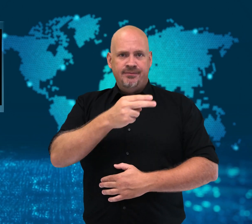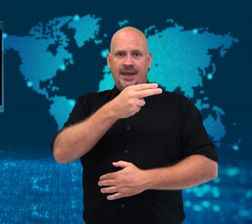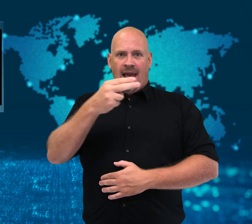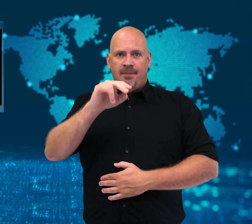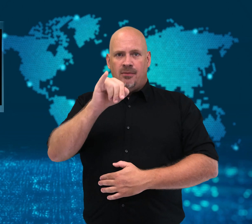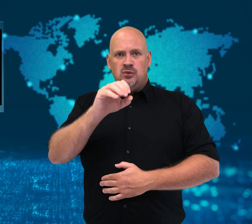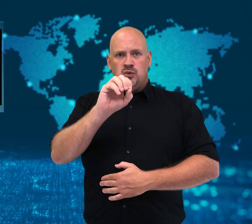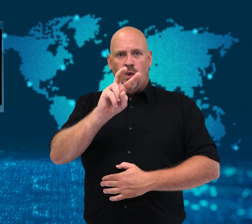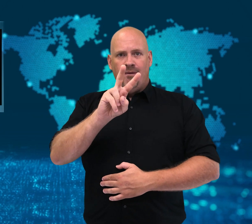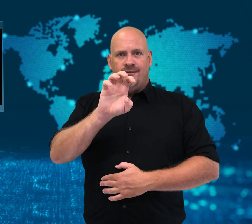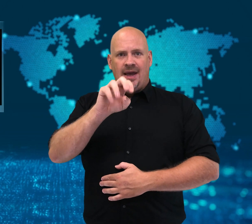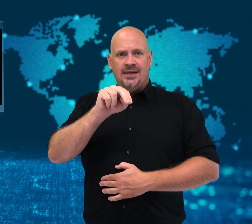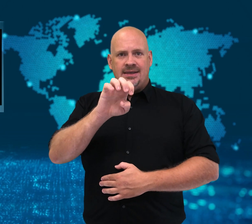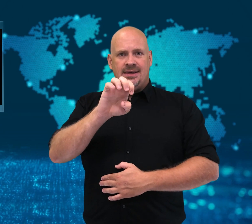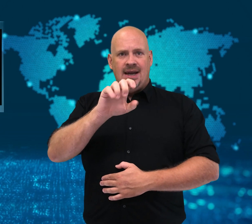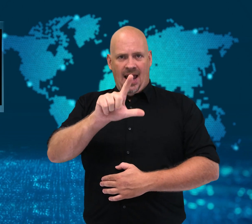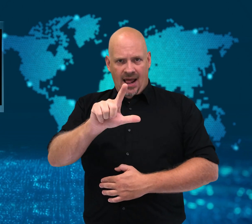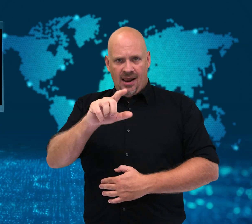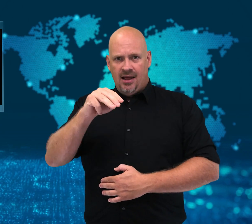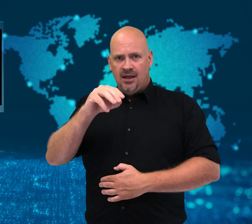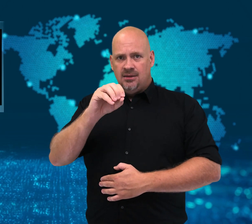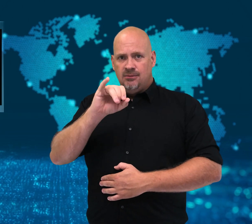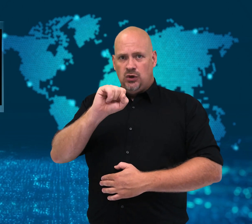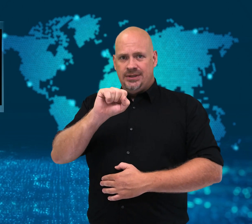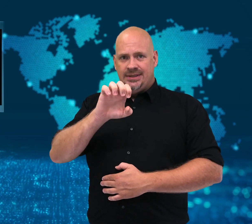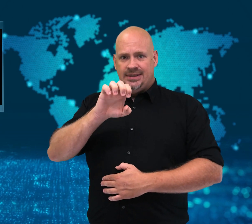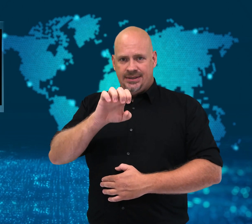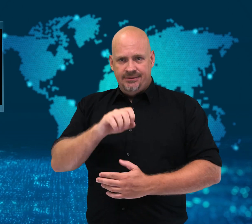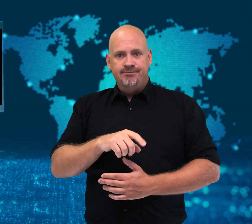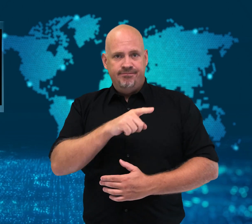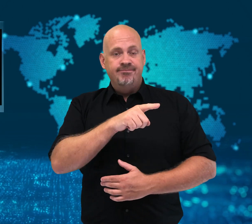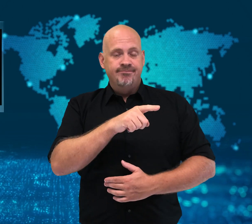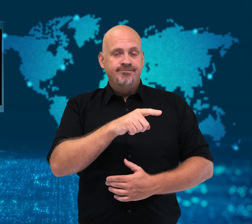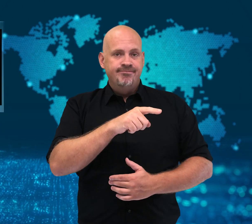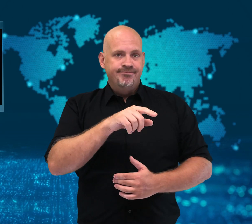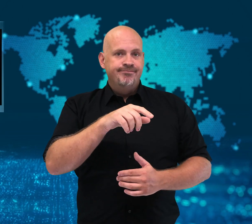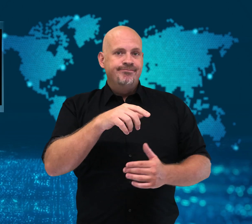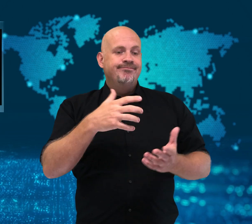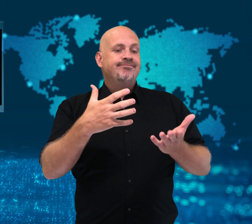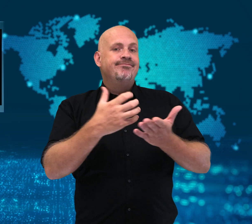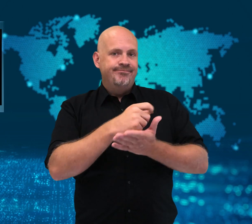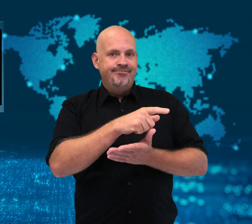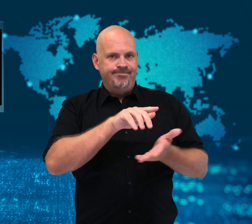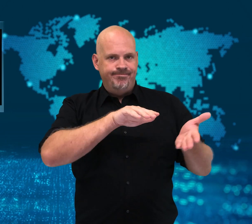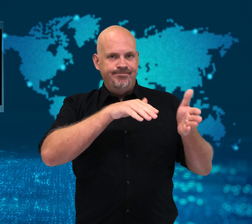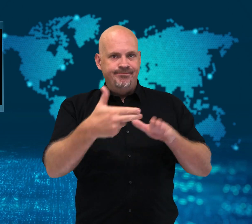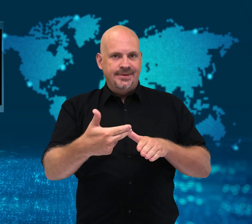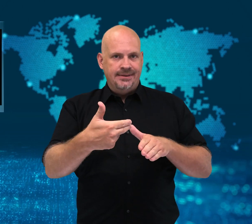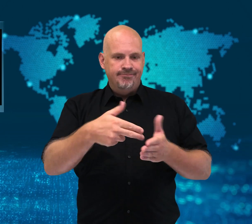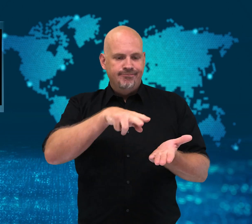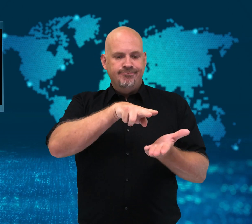was found dead on his back after being shot 16 times.